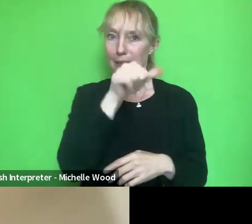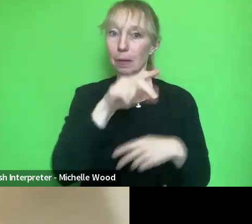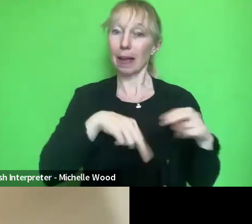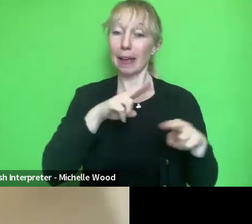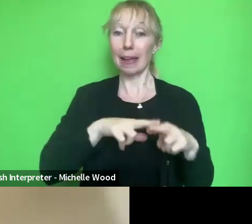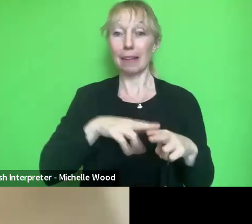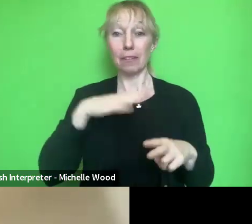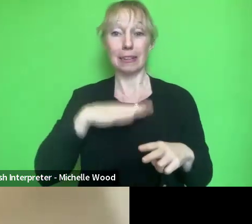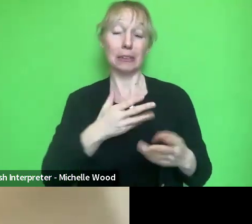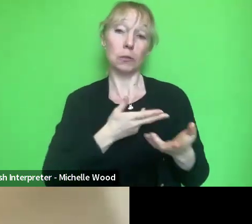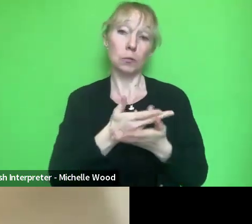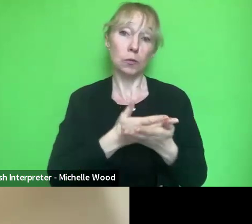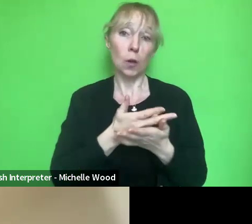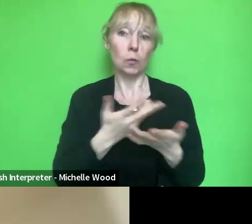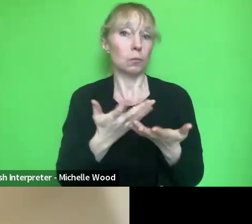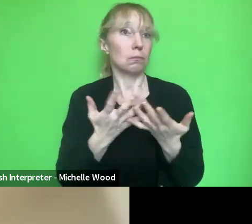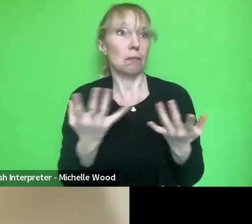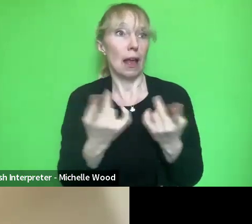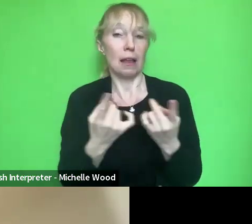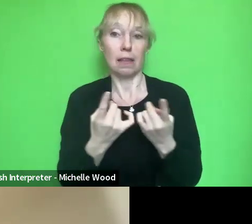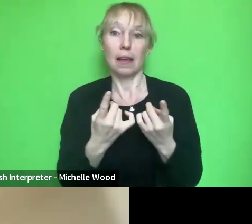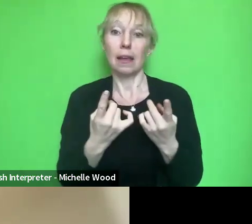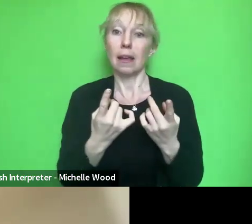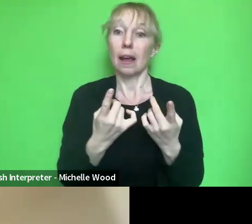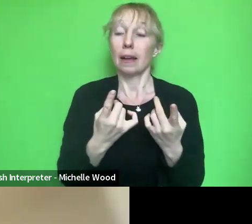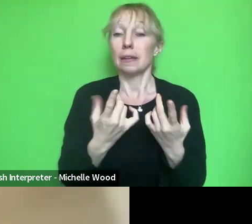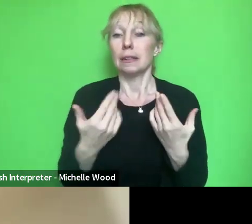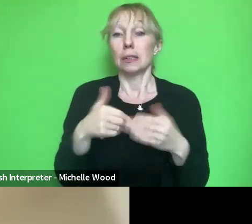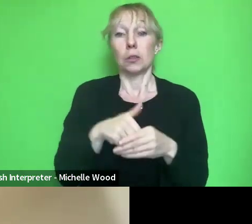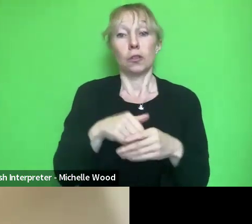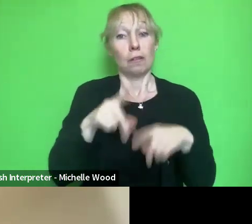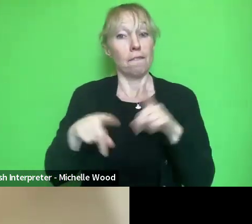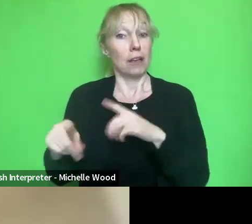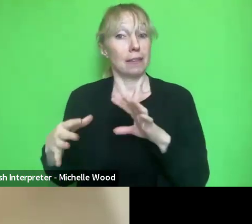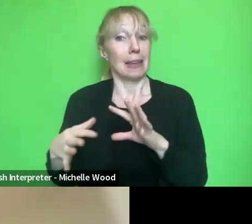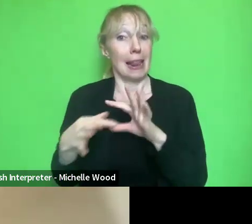help consult on kind of anything I&D related I would be involved in that.